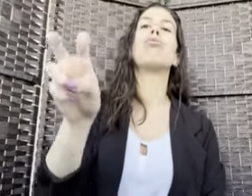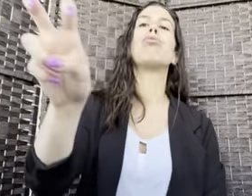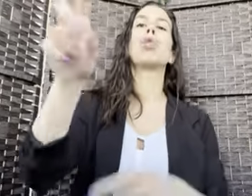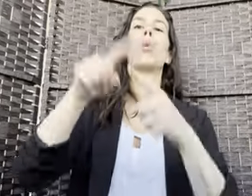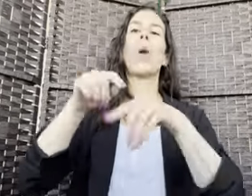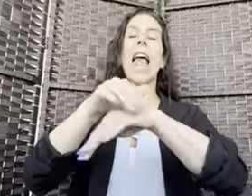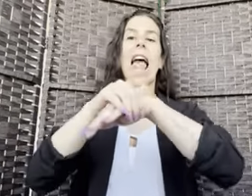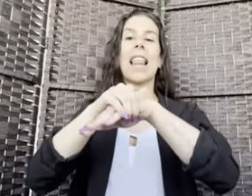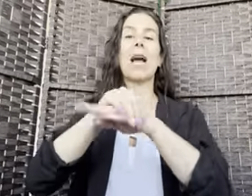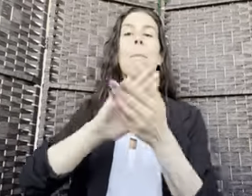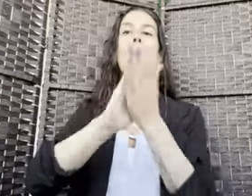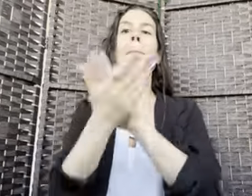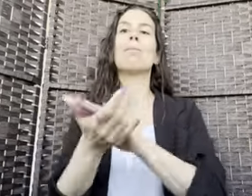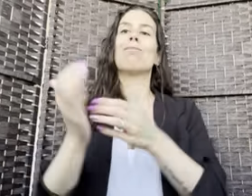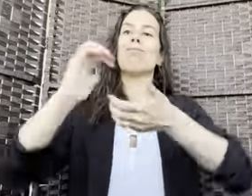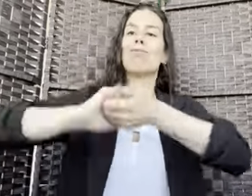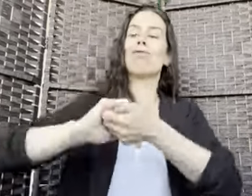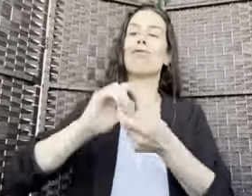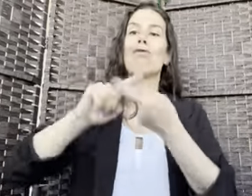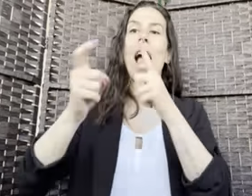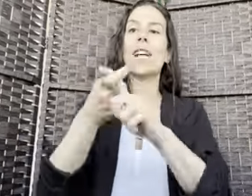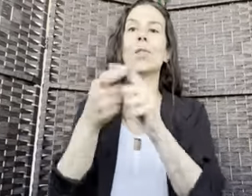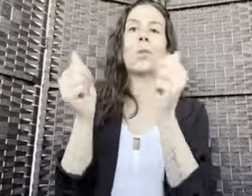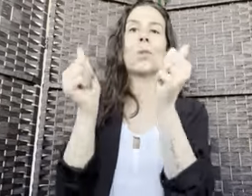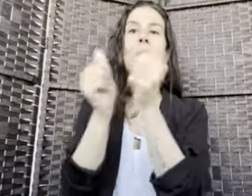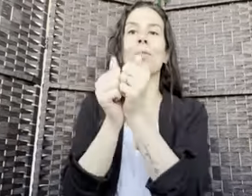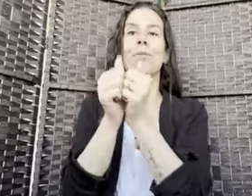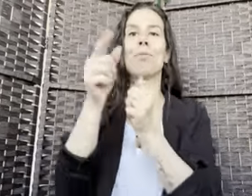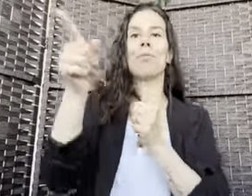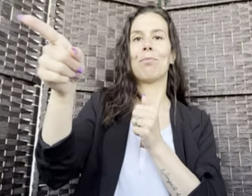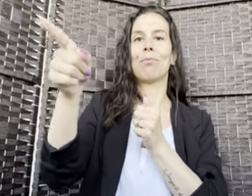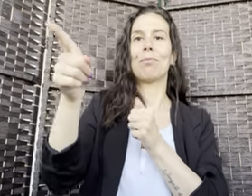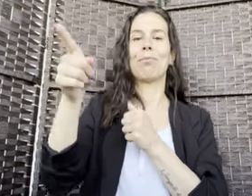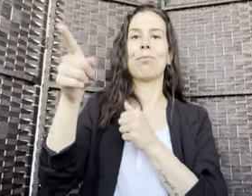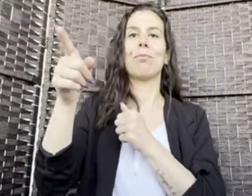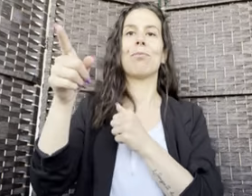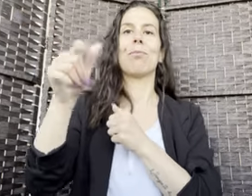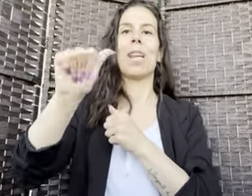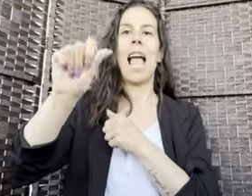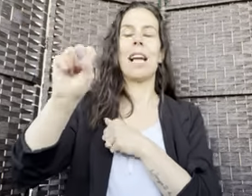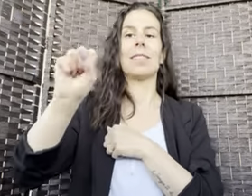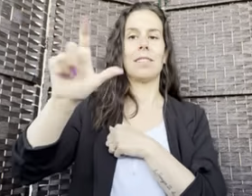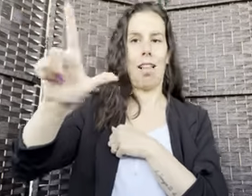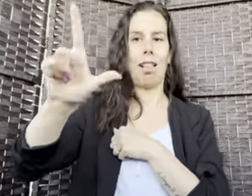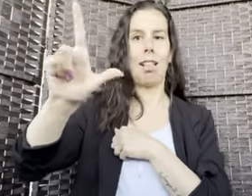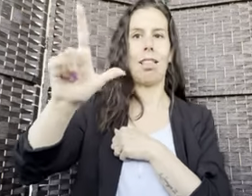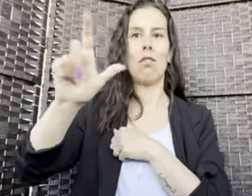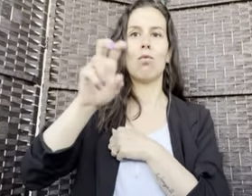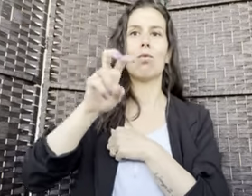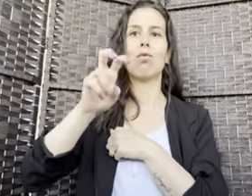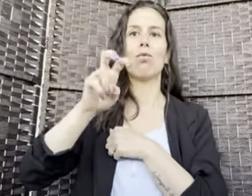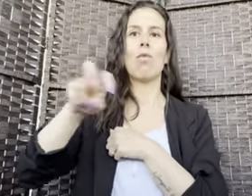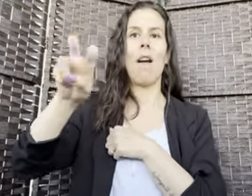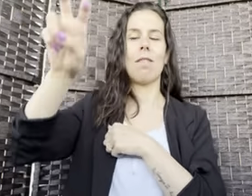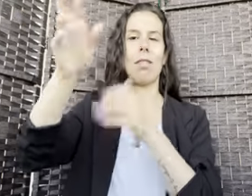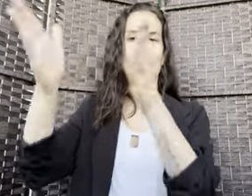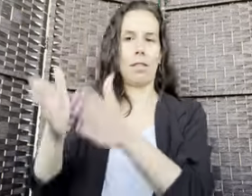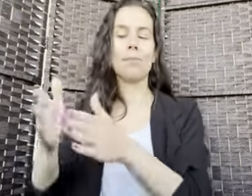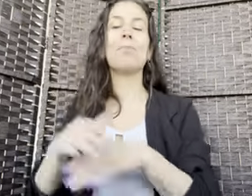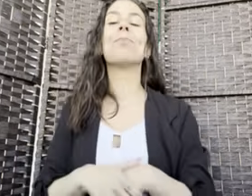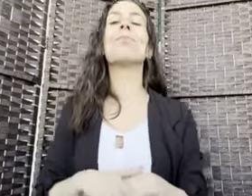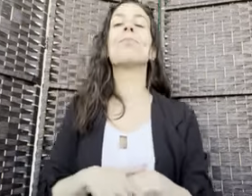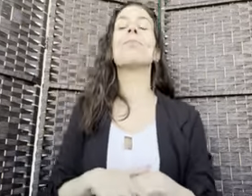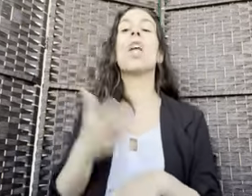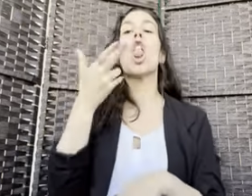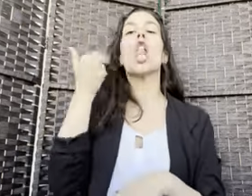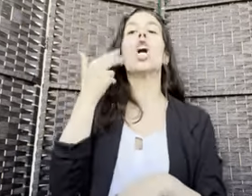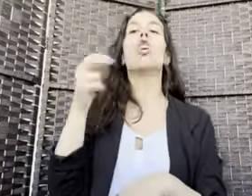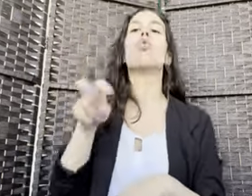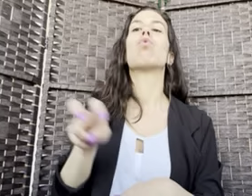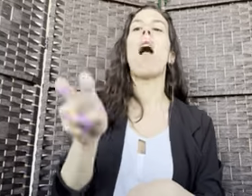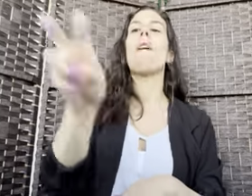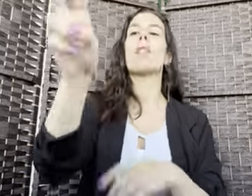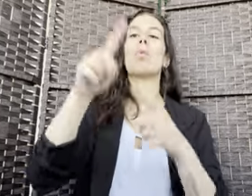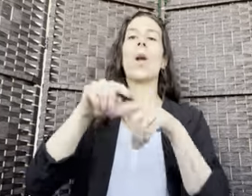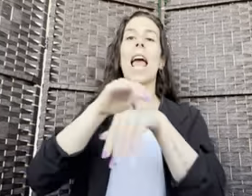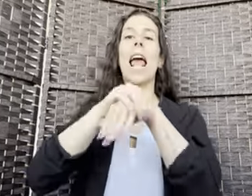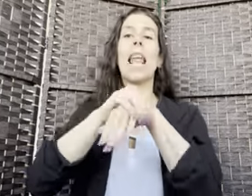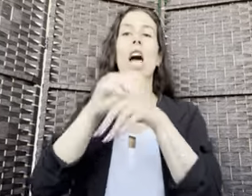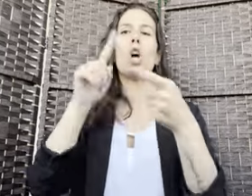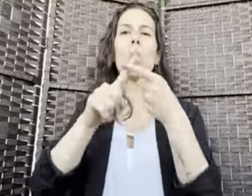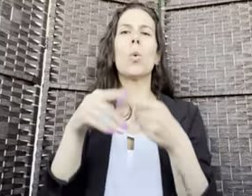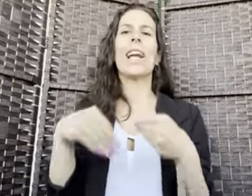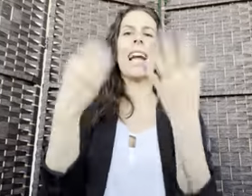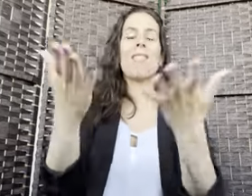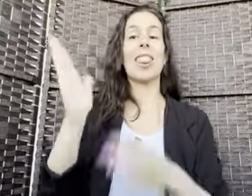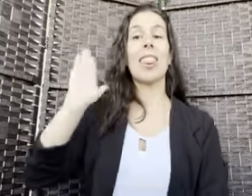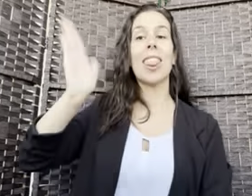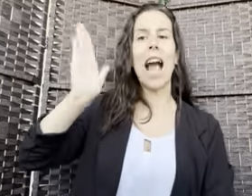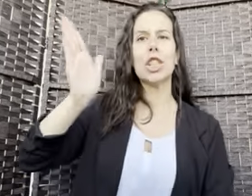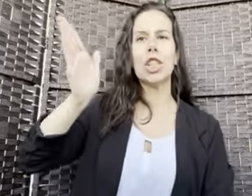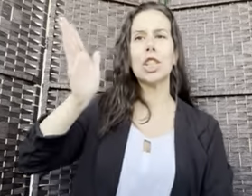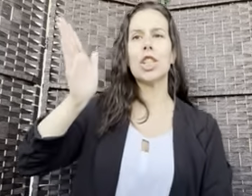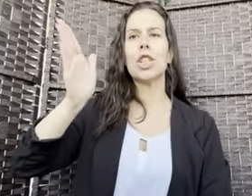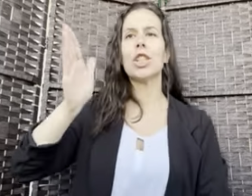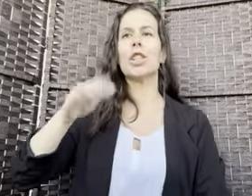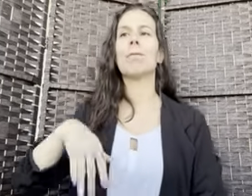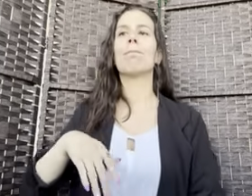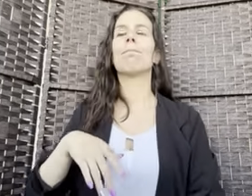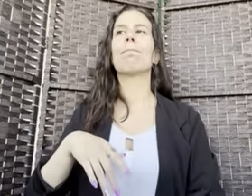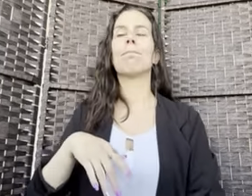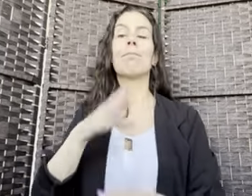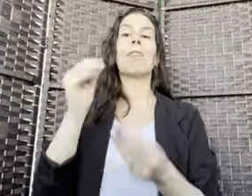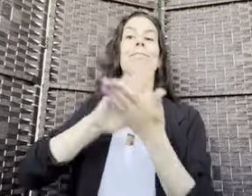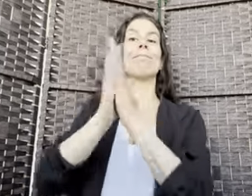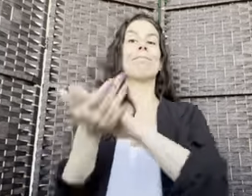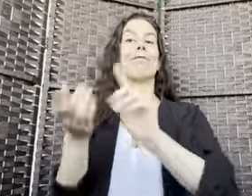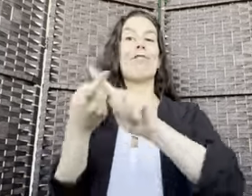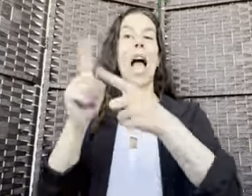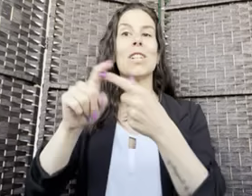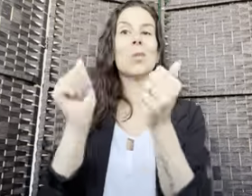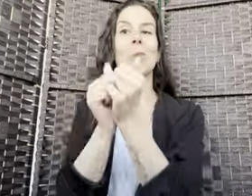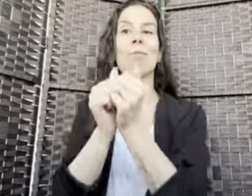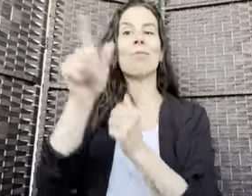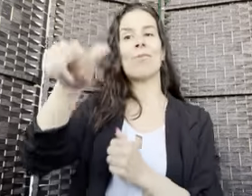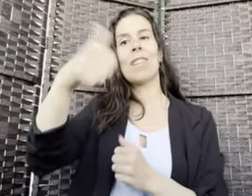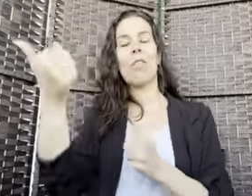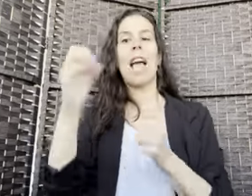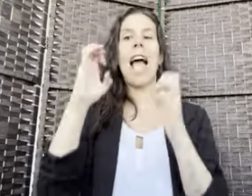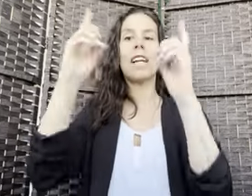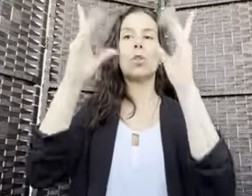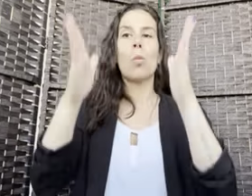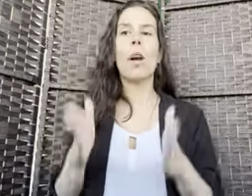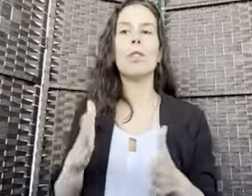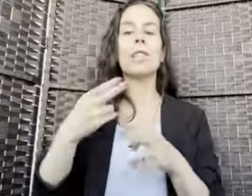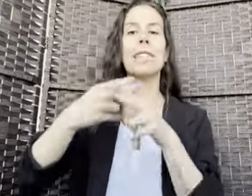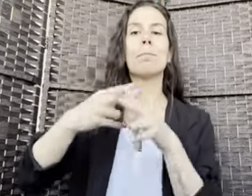A trip to England began a friendship that ultimately resulted in the birth of American Sign Language. Clerc traveled to England to give a lecture when he befriended educator